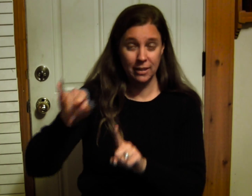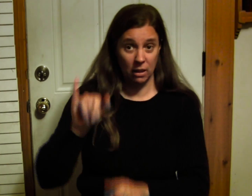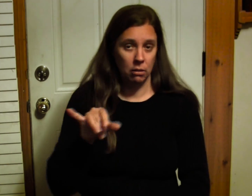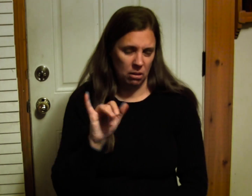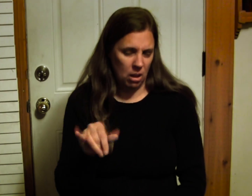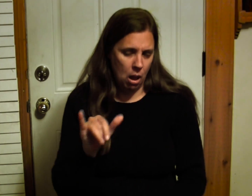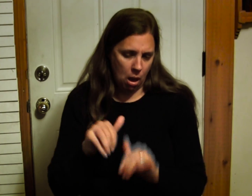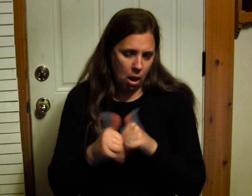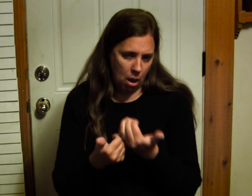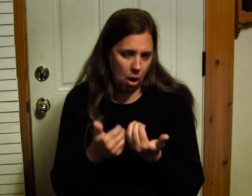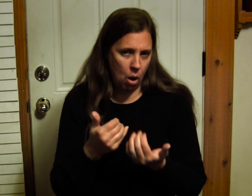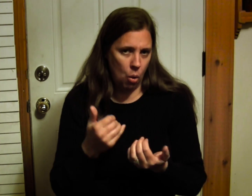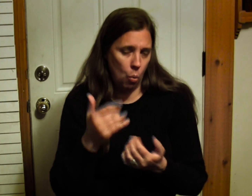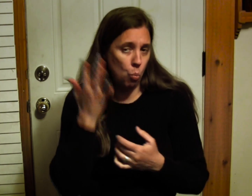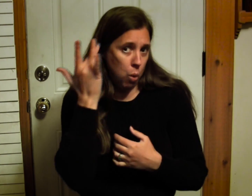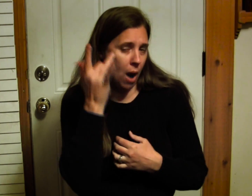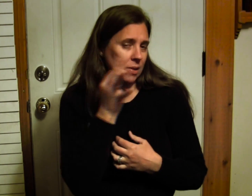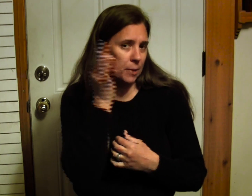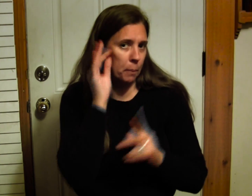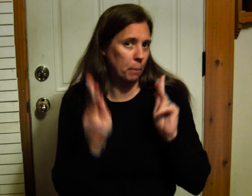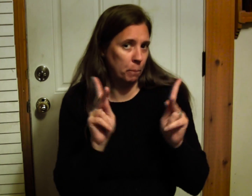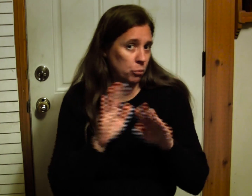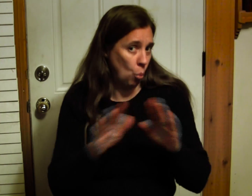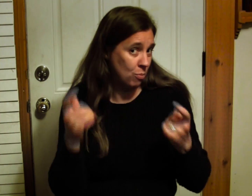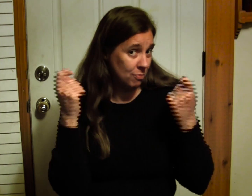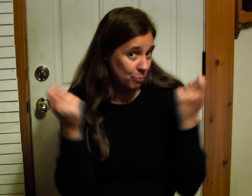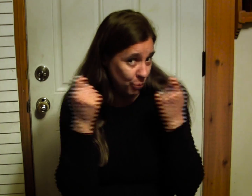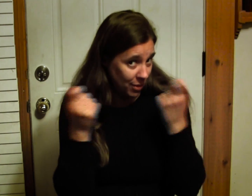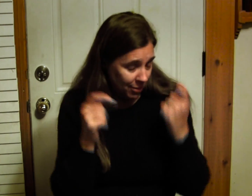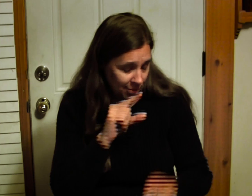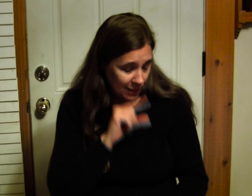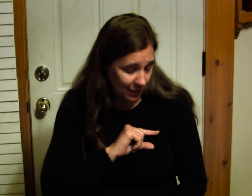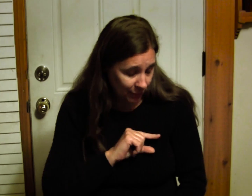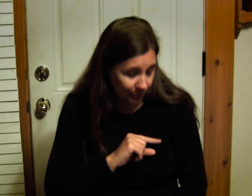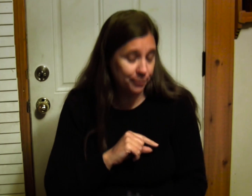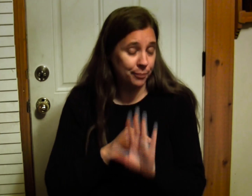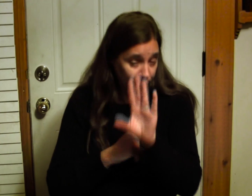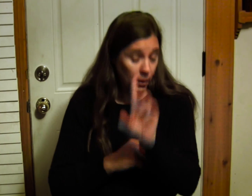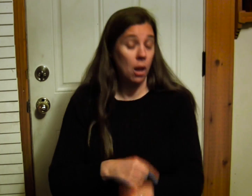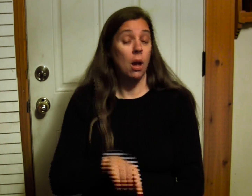So that’s why Indian people don’t celebrate Thanksgiving.